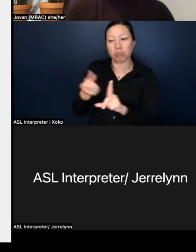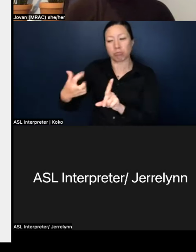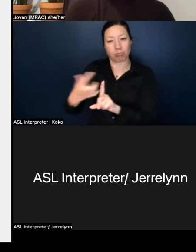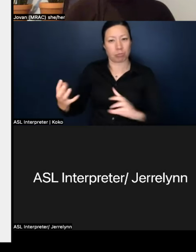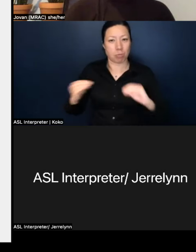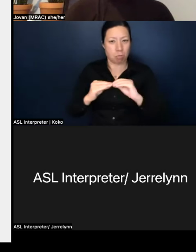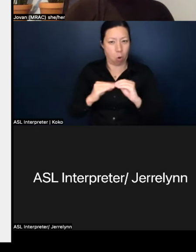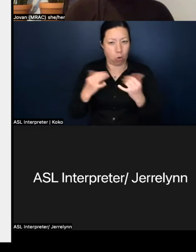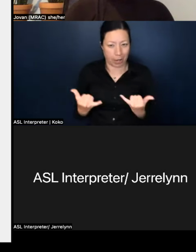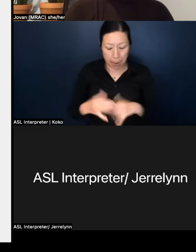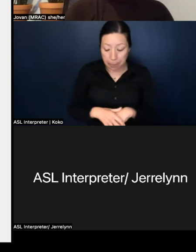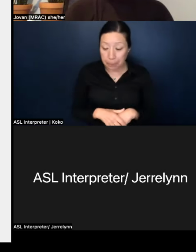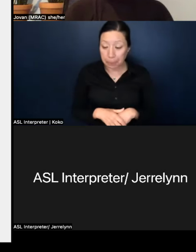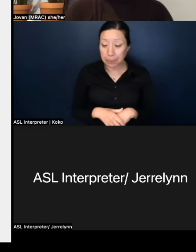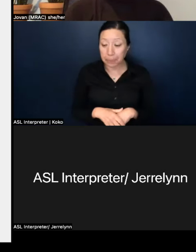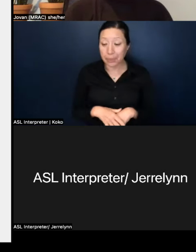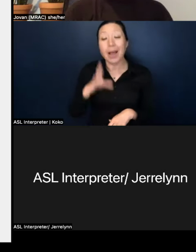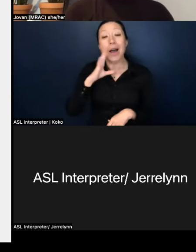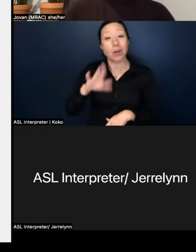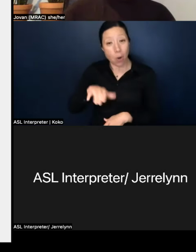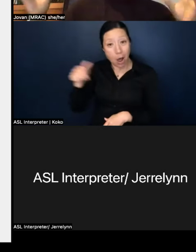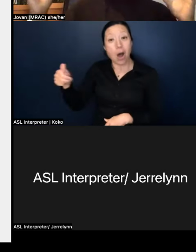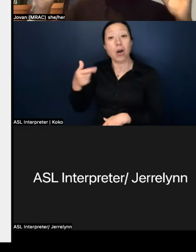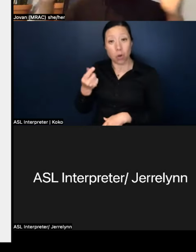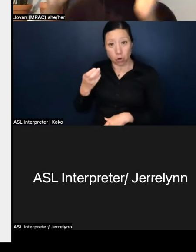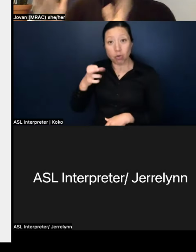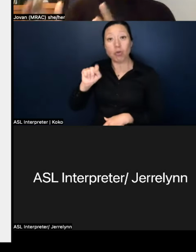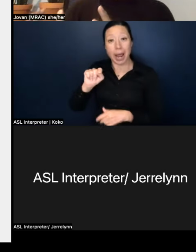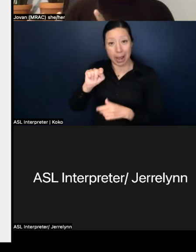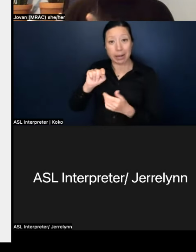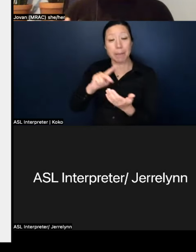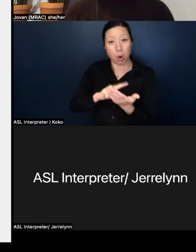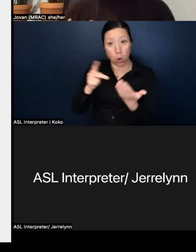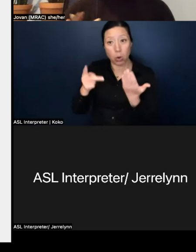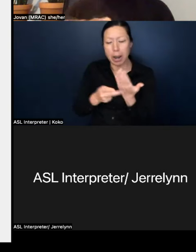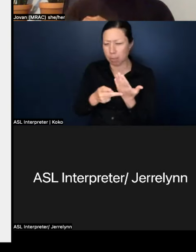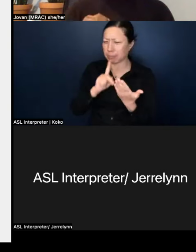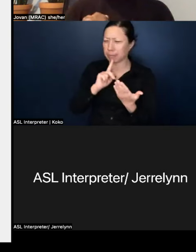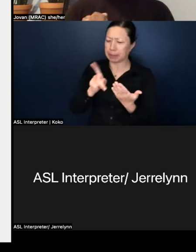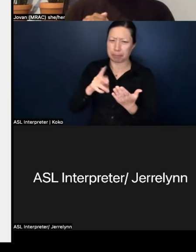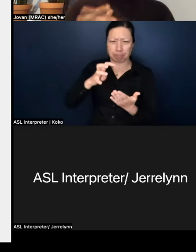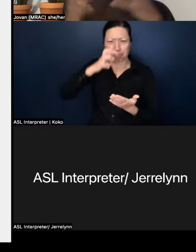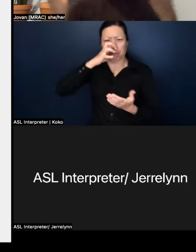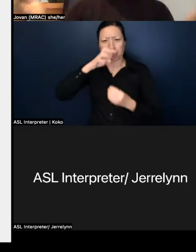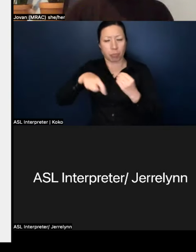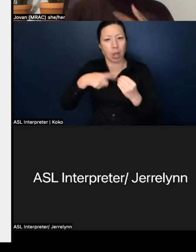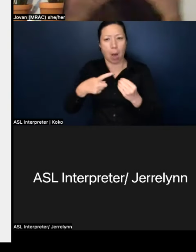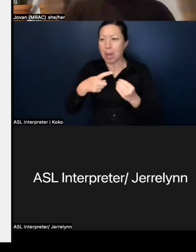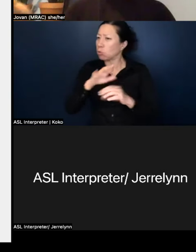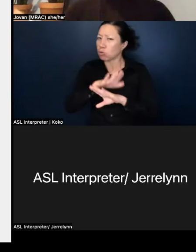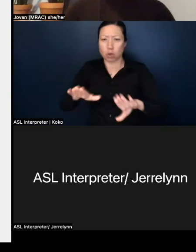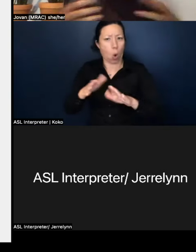we have really specific rules about not submitting like client work. I think that you want, we wanna see what you,